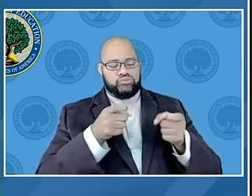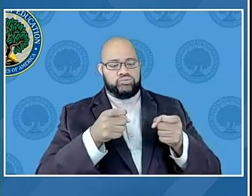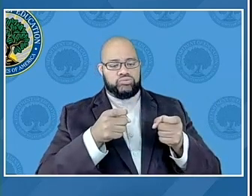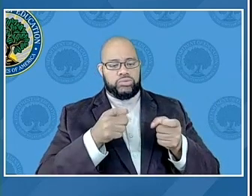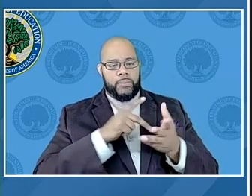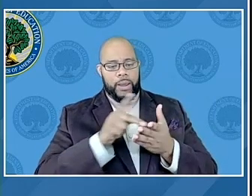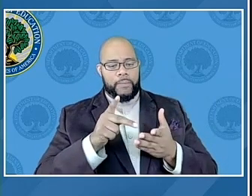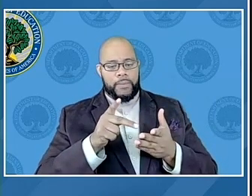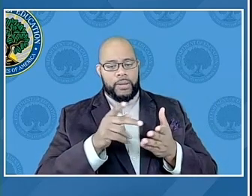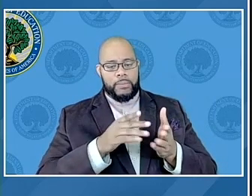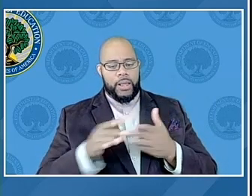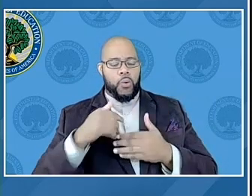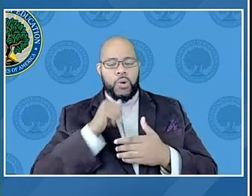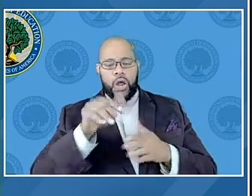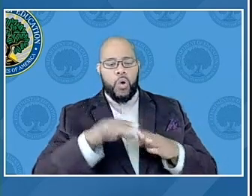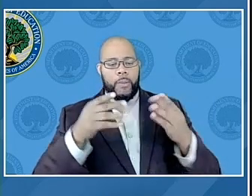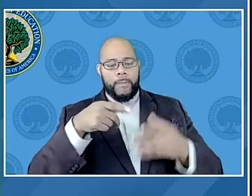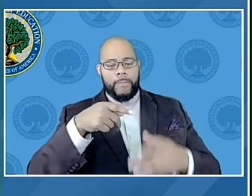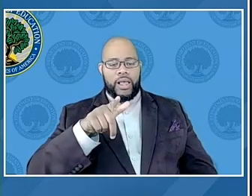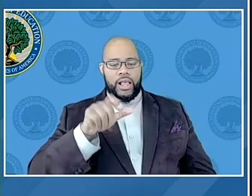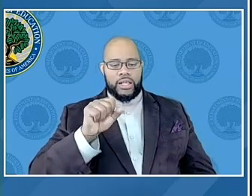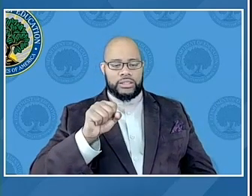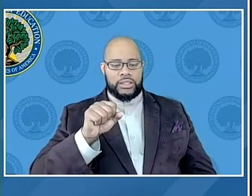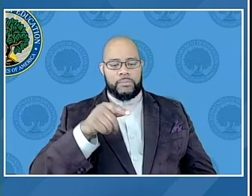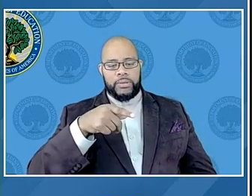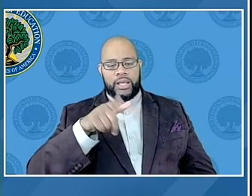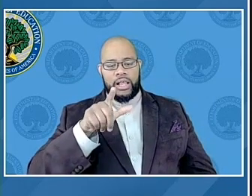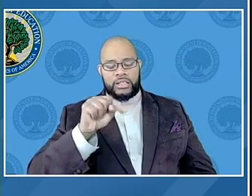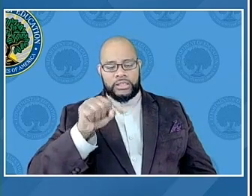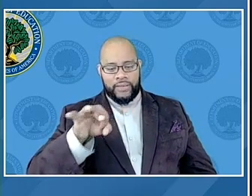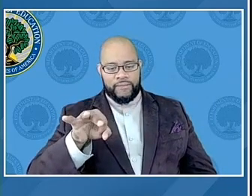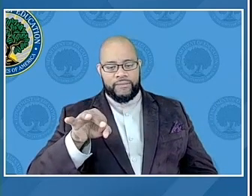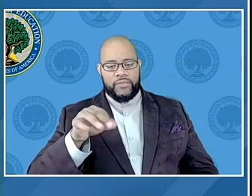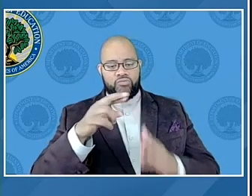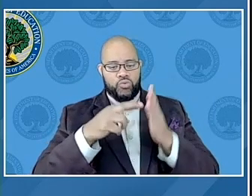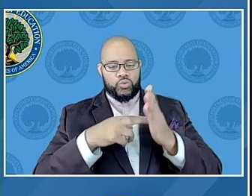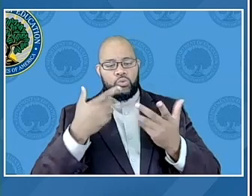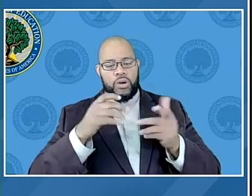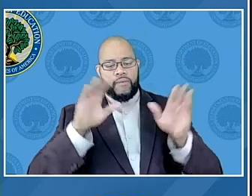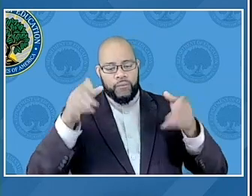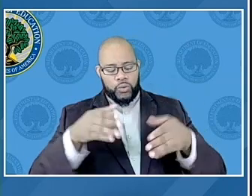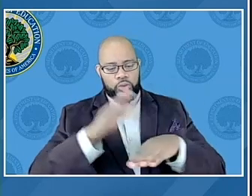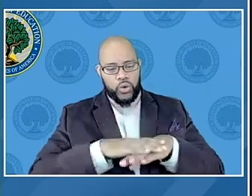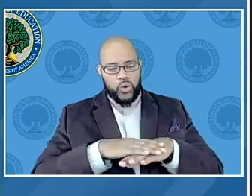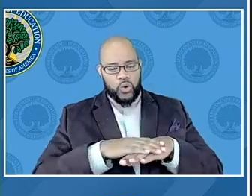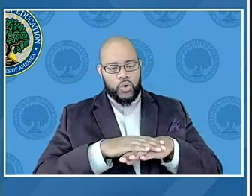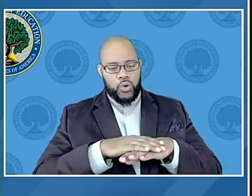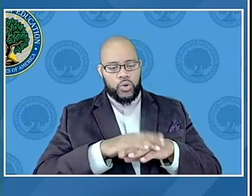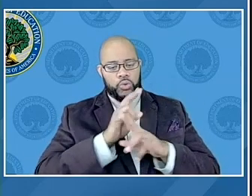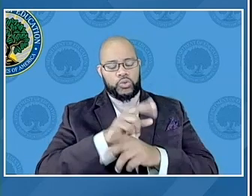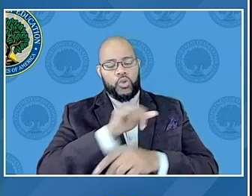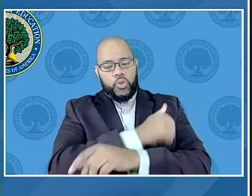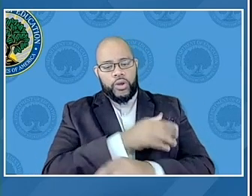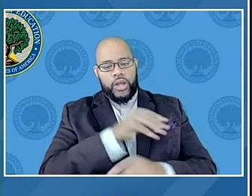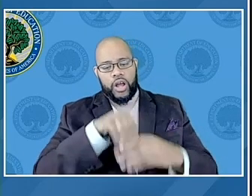be opening the PSLF regulations and other ones here, because we want to focus on the use of the authorities under 432a so we're